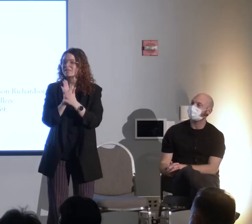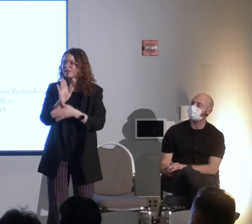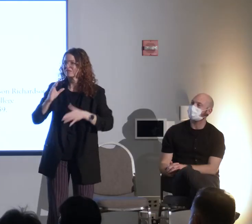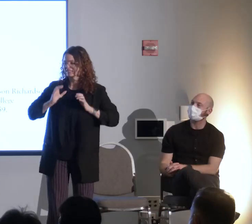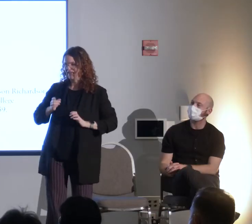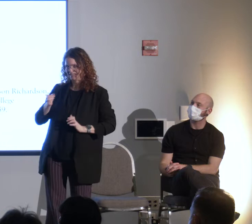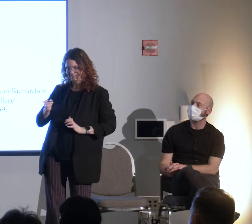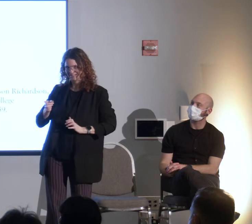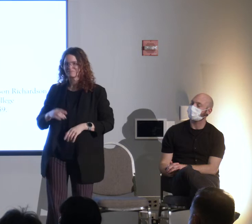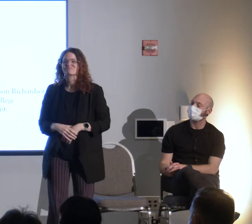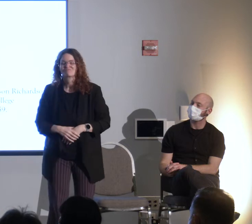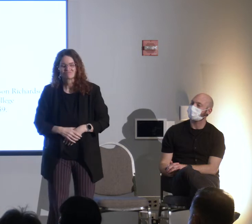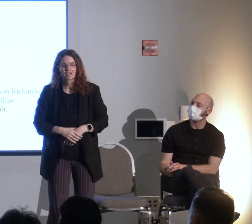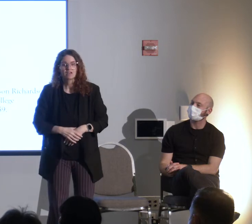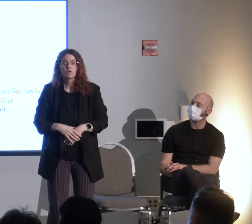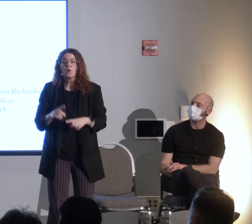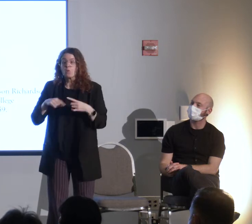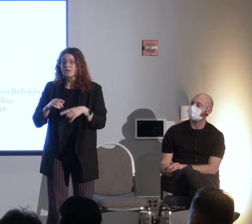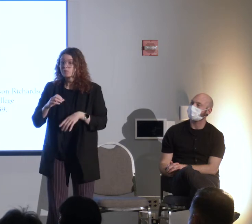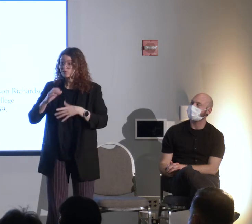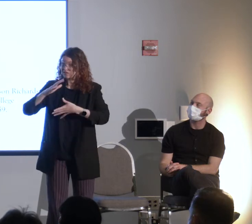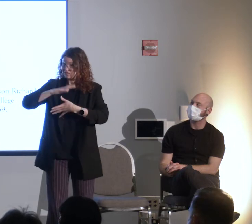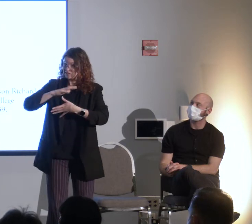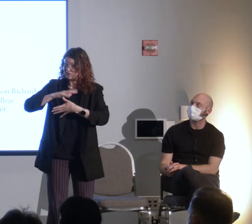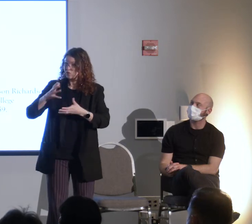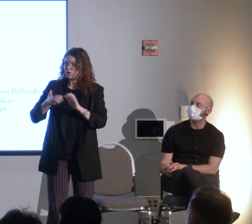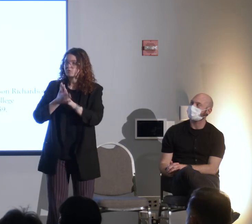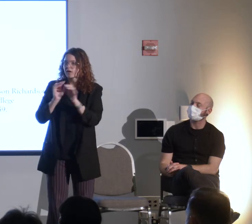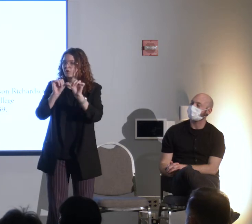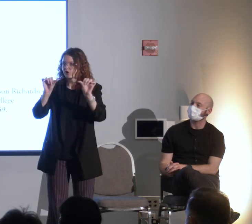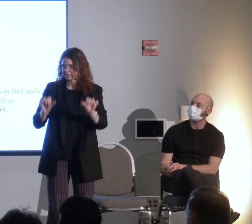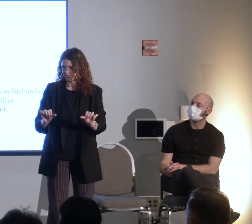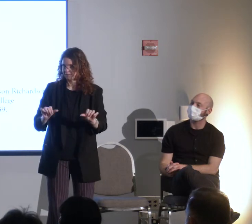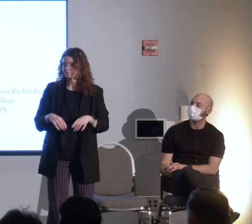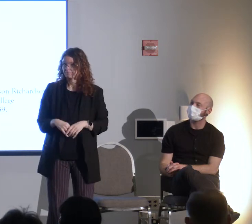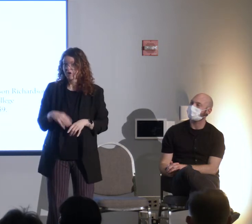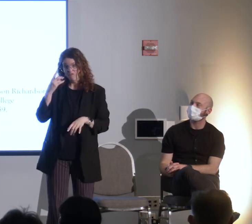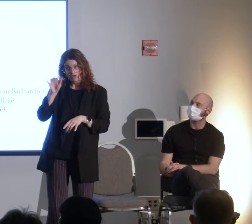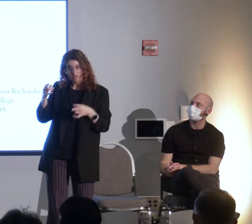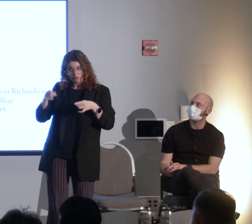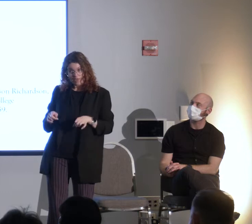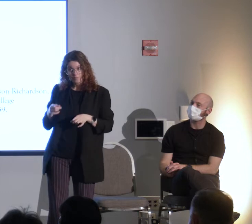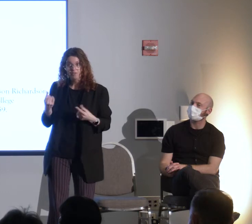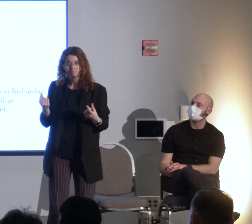He decided as a senior at Harvard that he wanted to be an architect. Now, in order to be an architect or to get